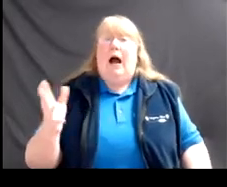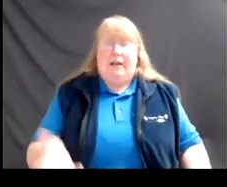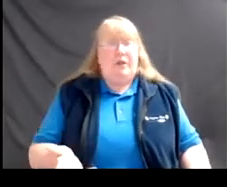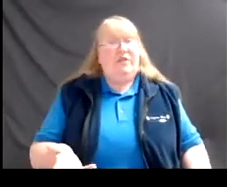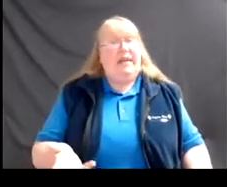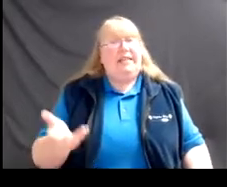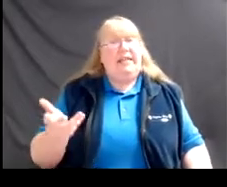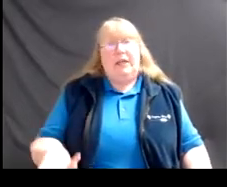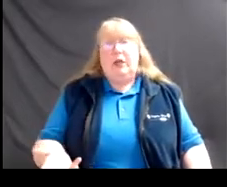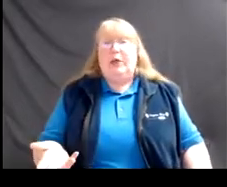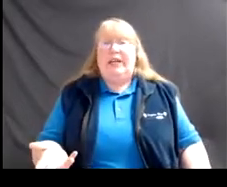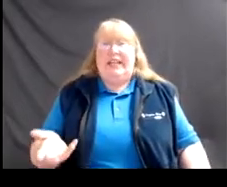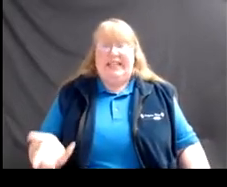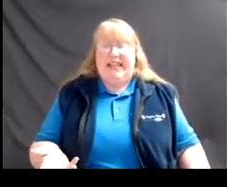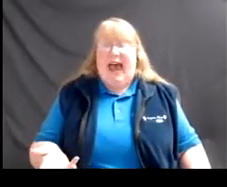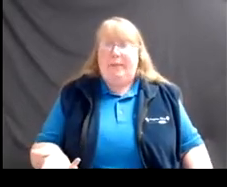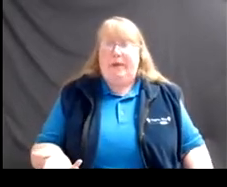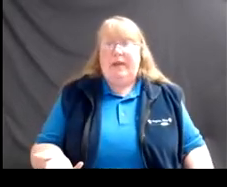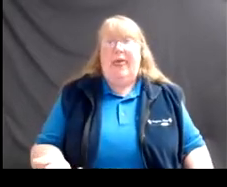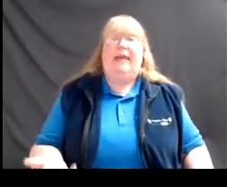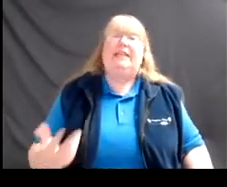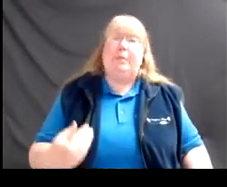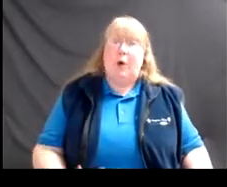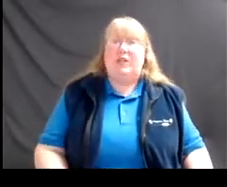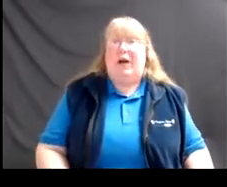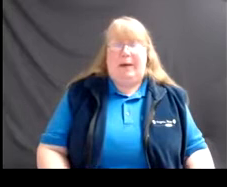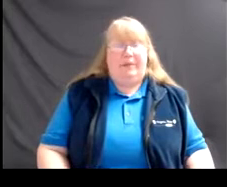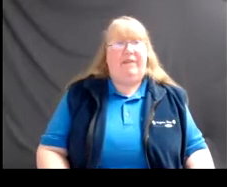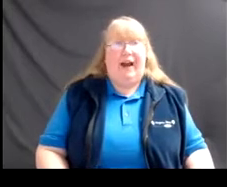Another device that is included in the TAP is a personal amplifier.